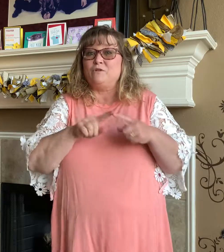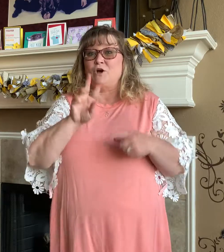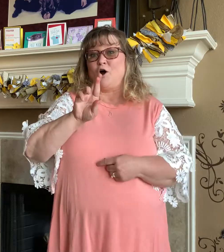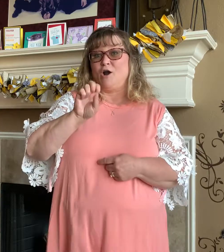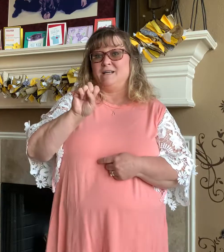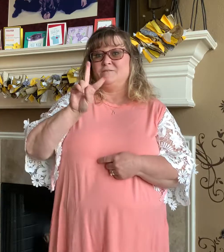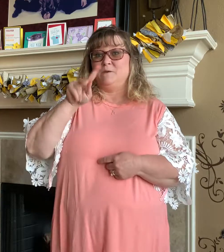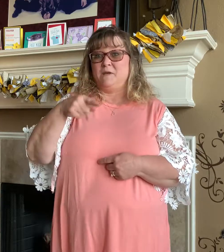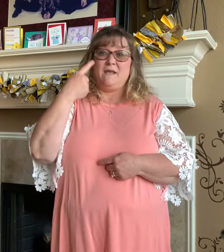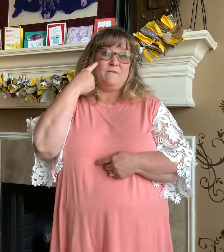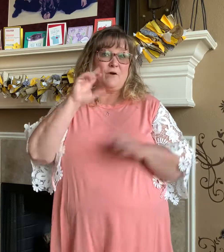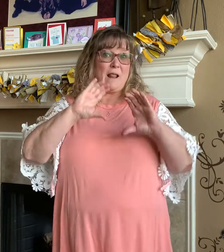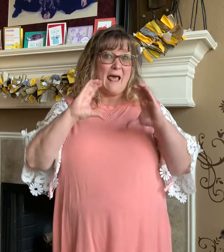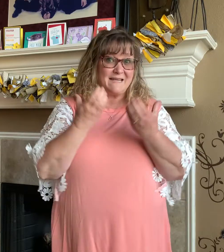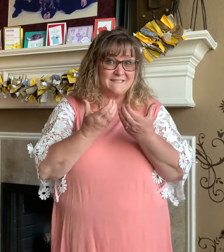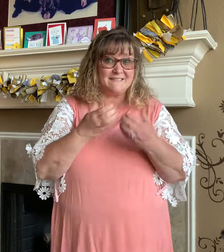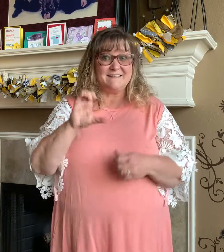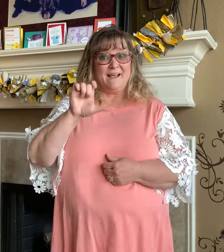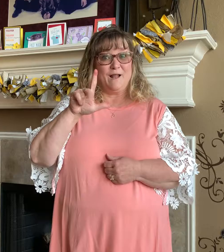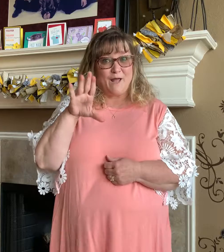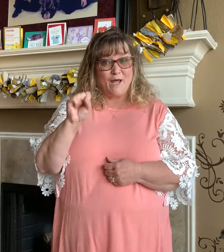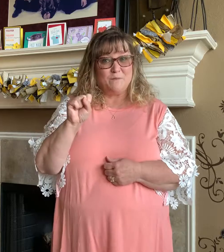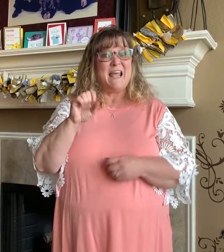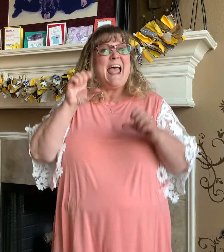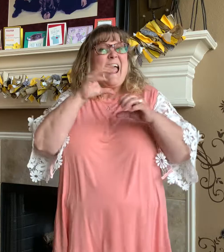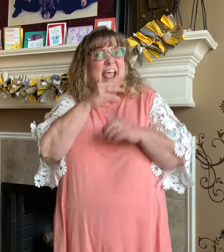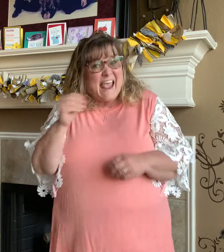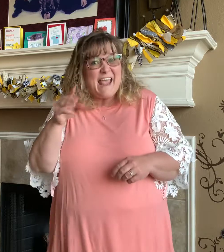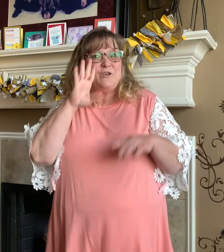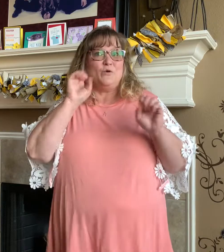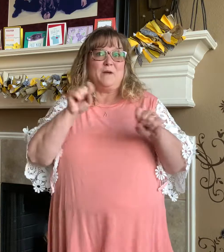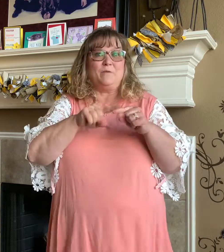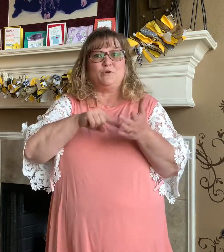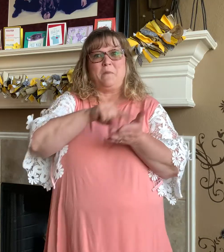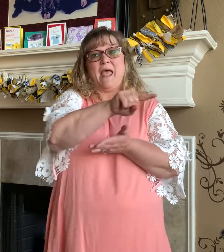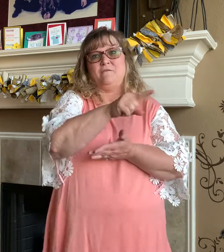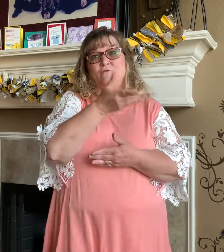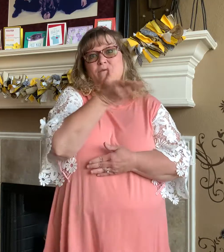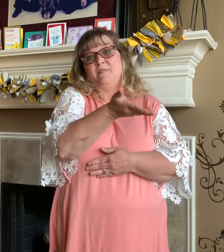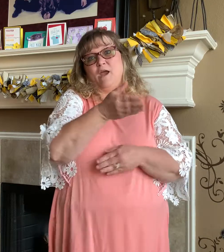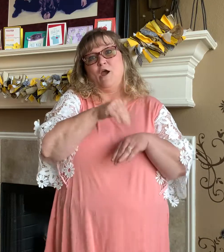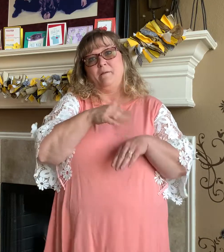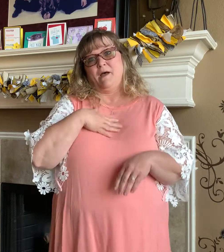to RSVP for classes and clubs and you'll be able to pay for them there at my